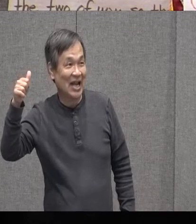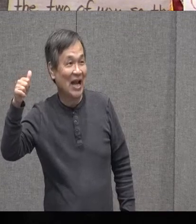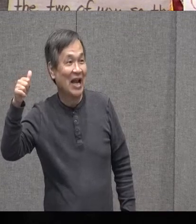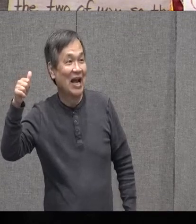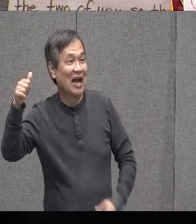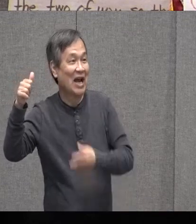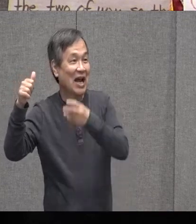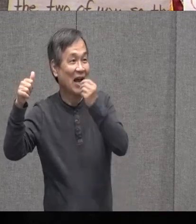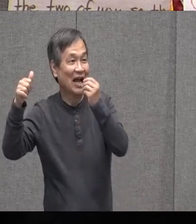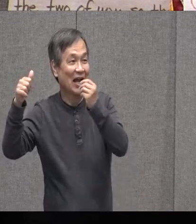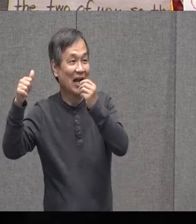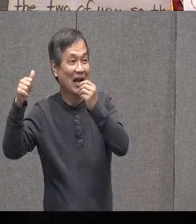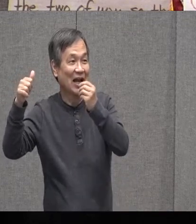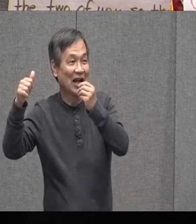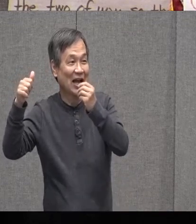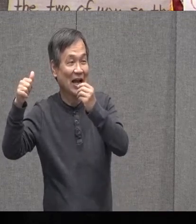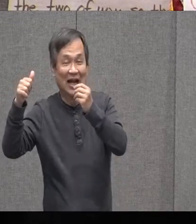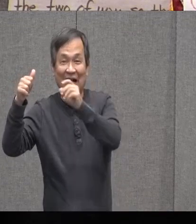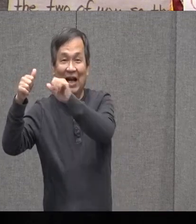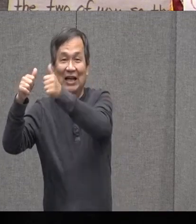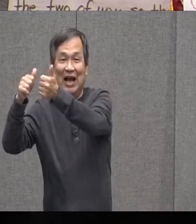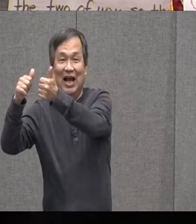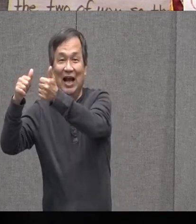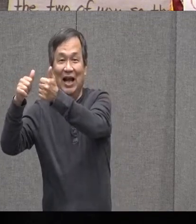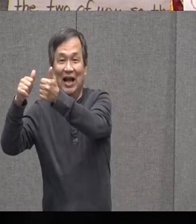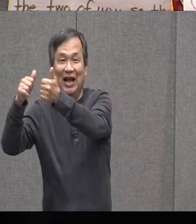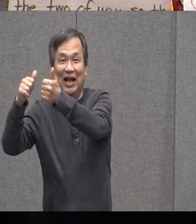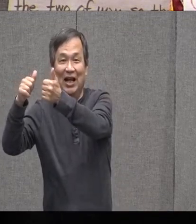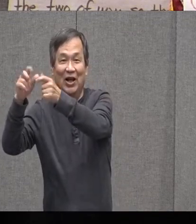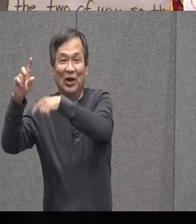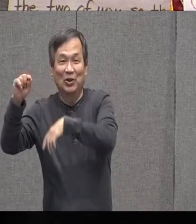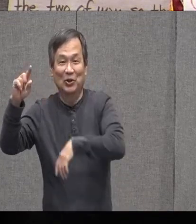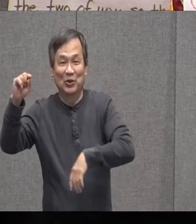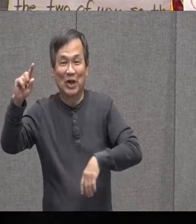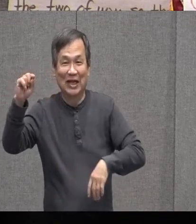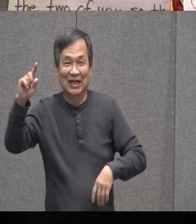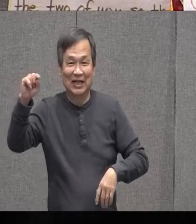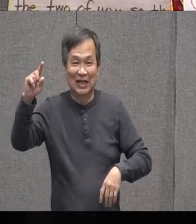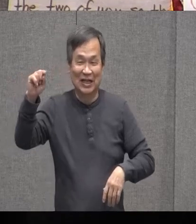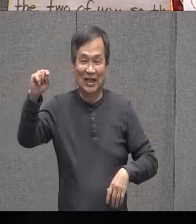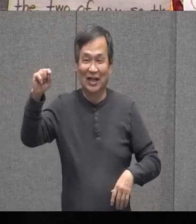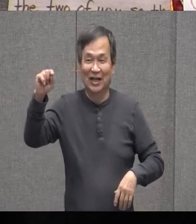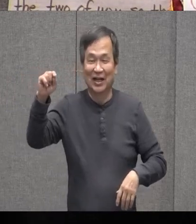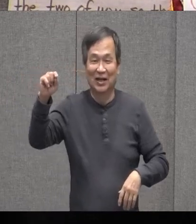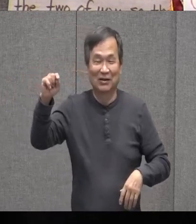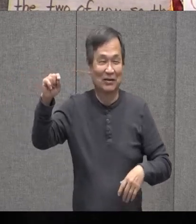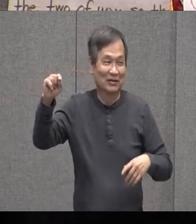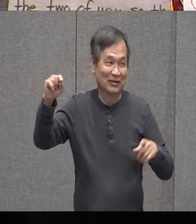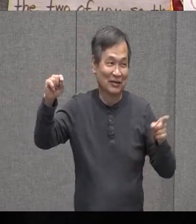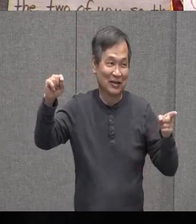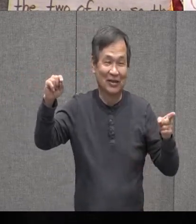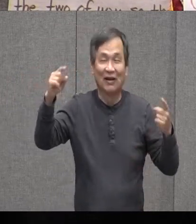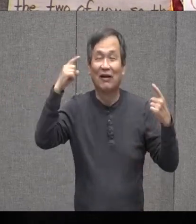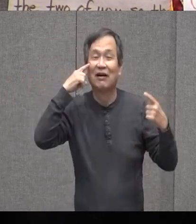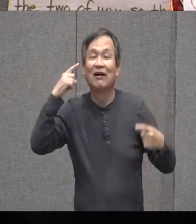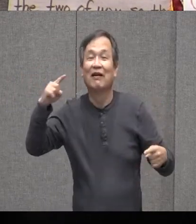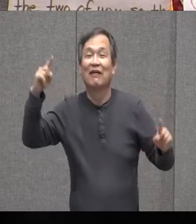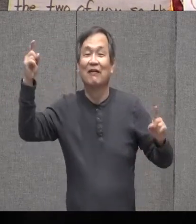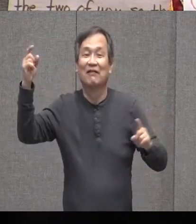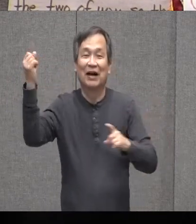and I have another 10! Woo! 20 is my answer, so finally I win this round.